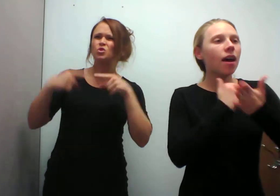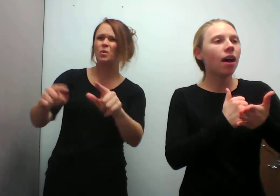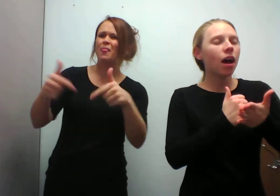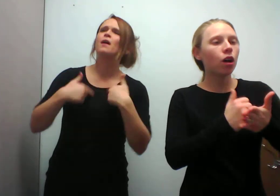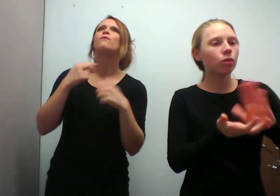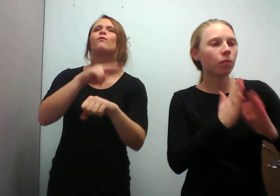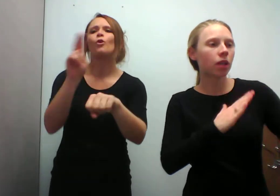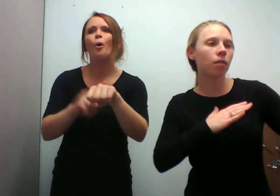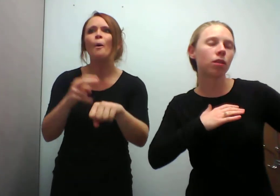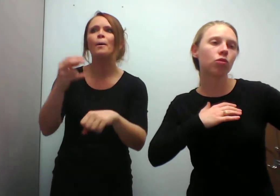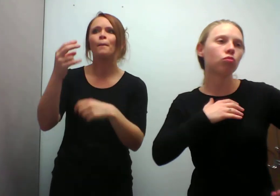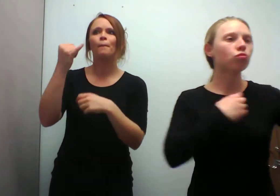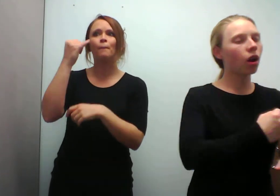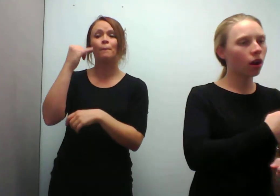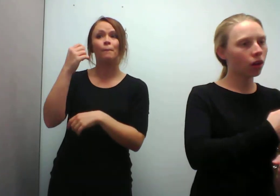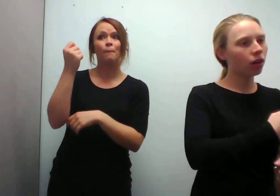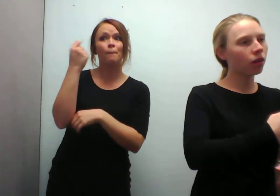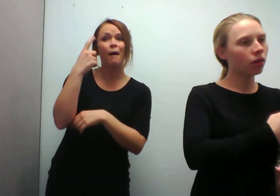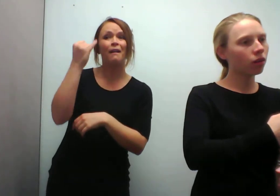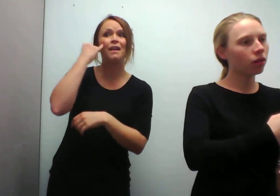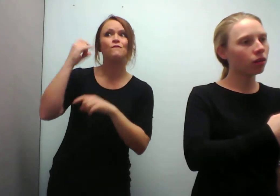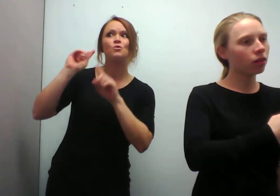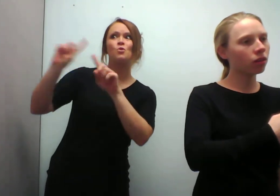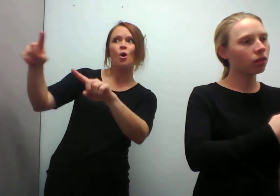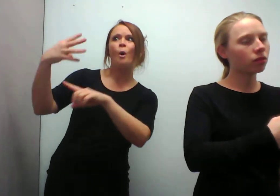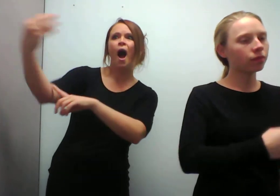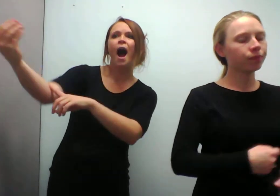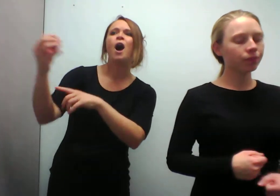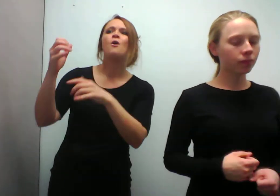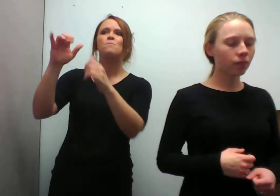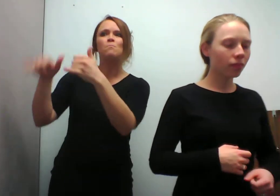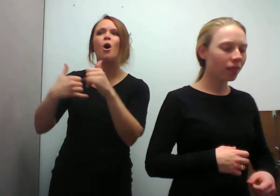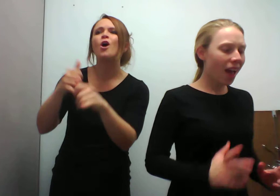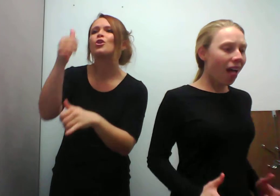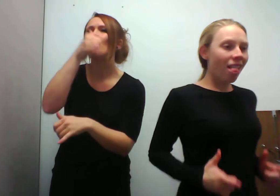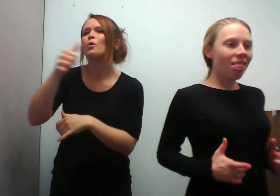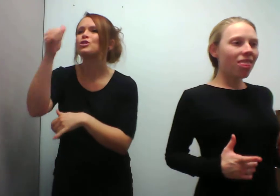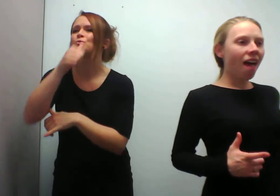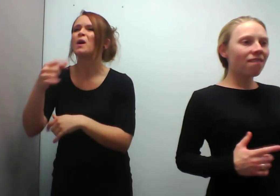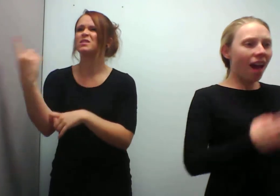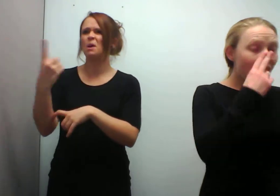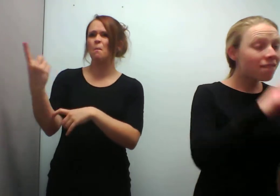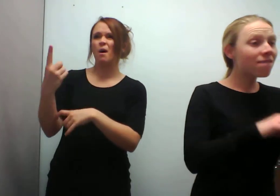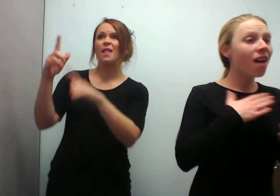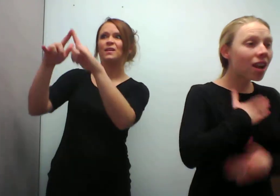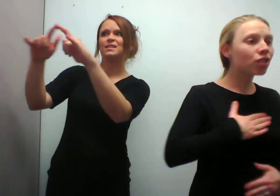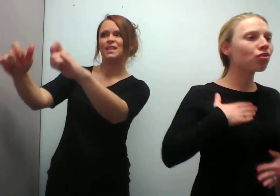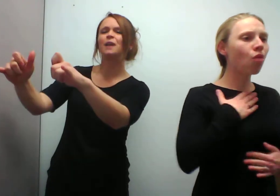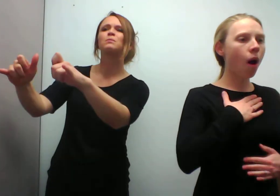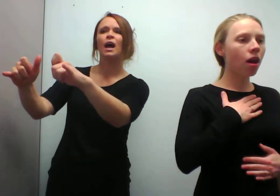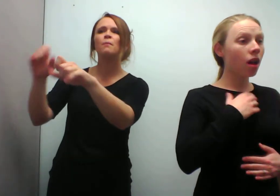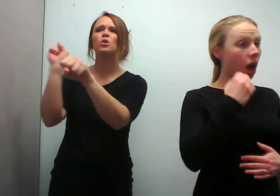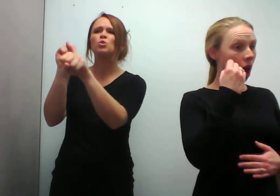of course, but when your out there partying, horsing-around someone else out there at the same time is working harder